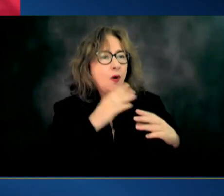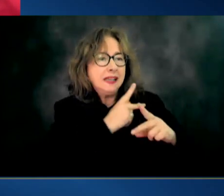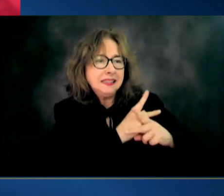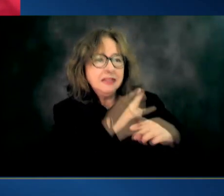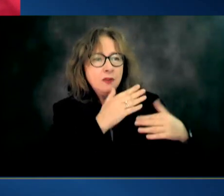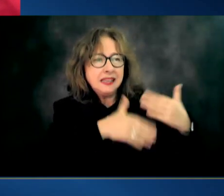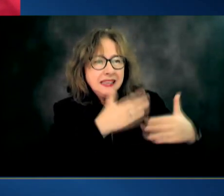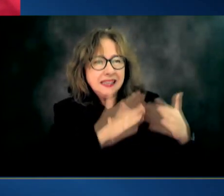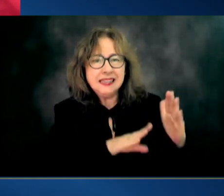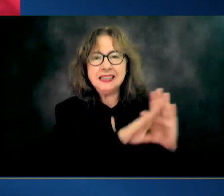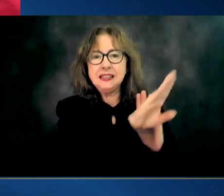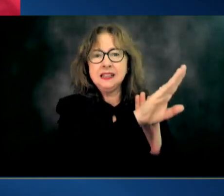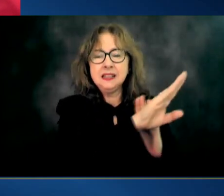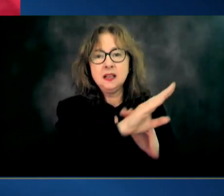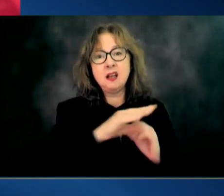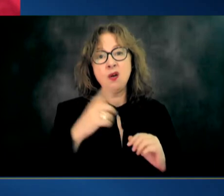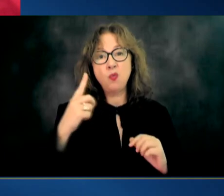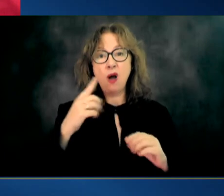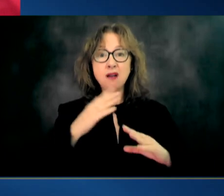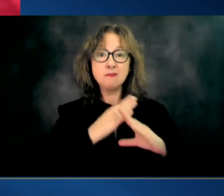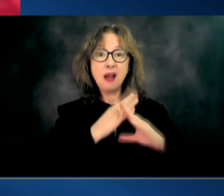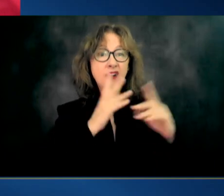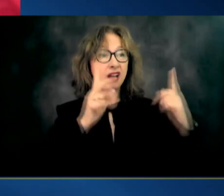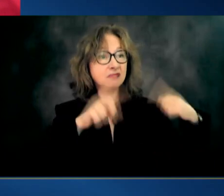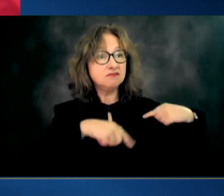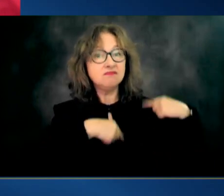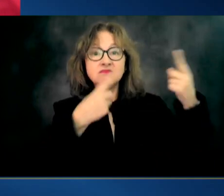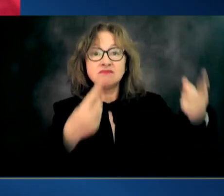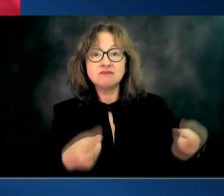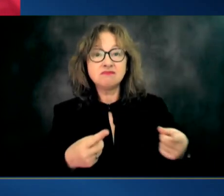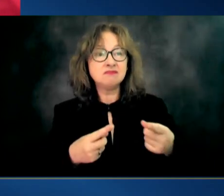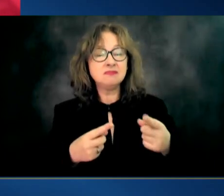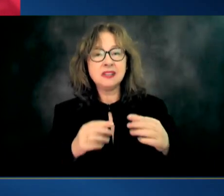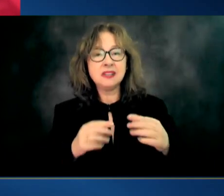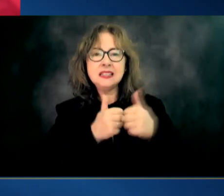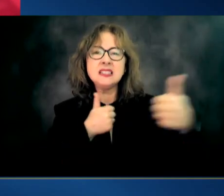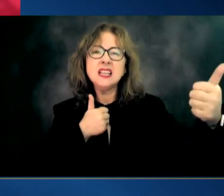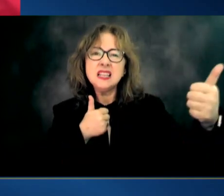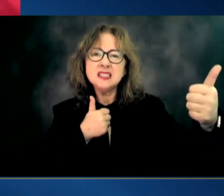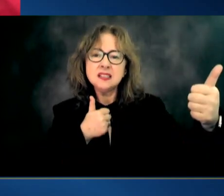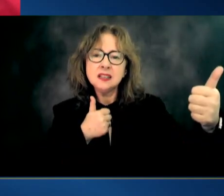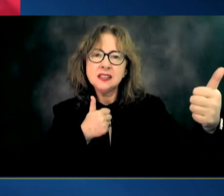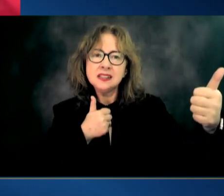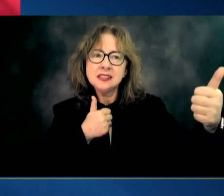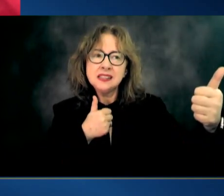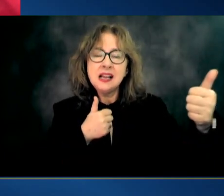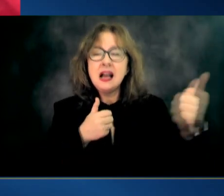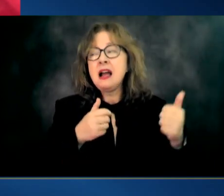that unfortunately a lot of warriors face is distance. So, if you have to drive or take public